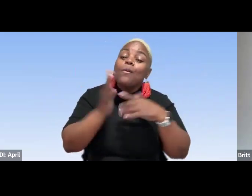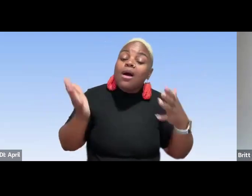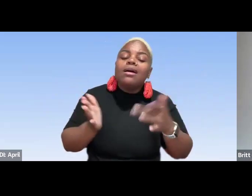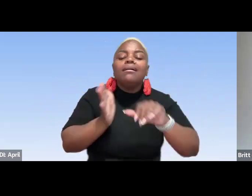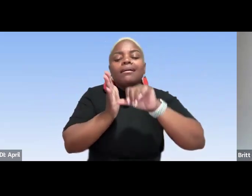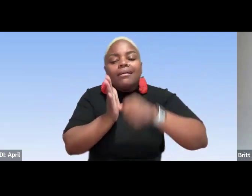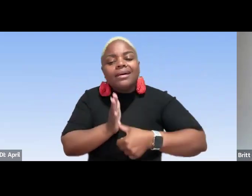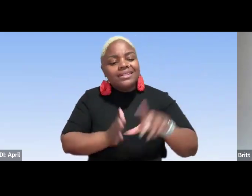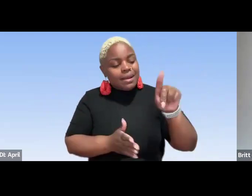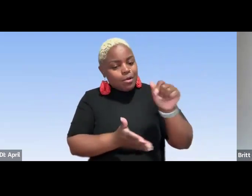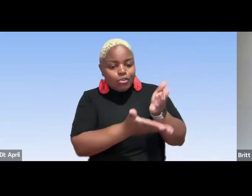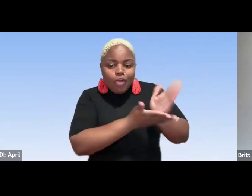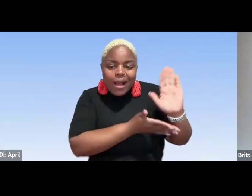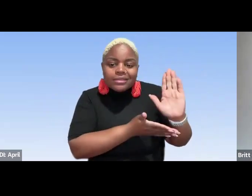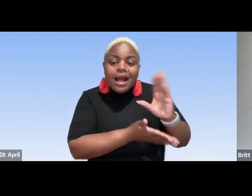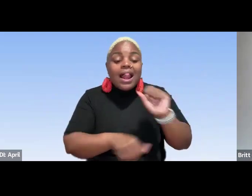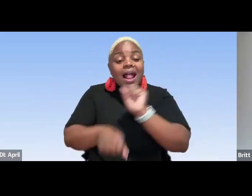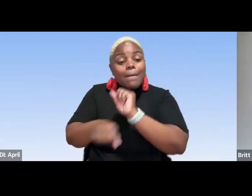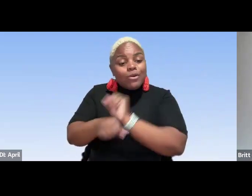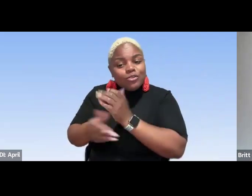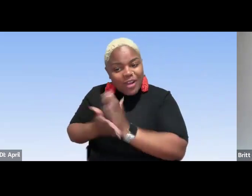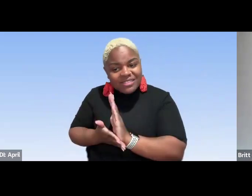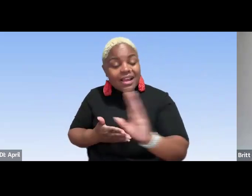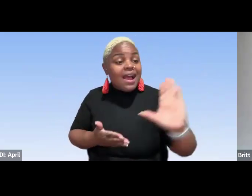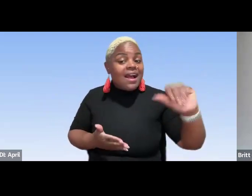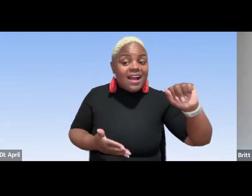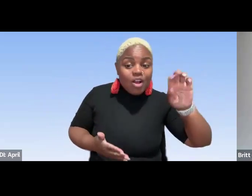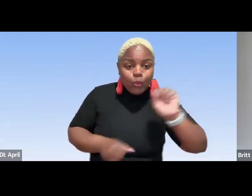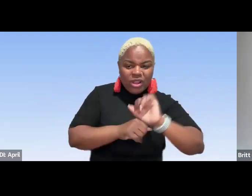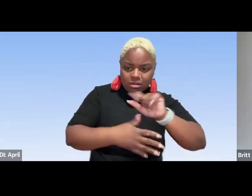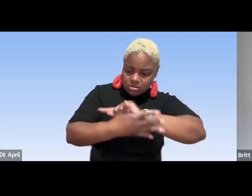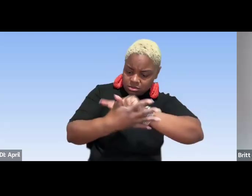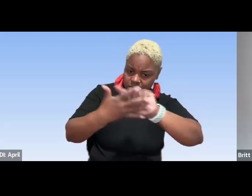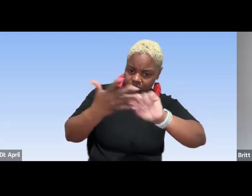how labor, how care work has always been a form of resistance, a way to challenge systems